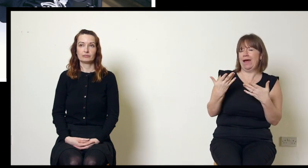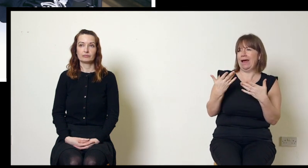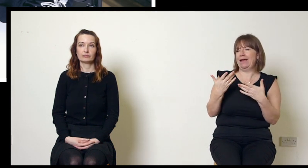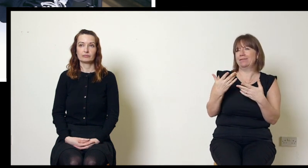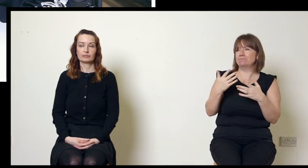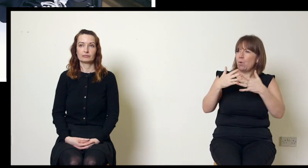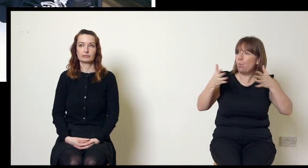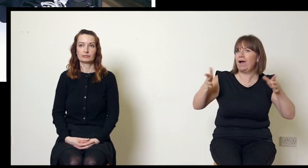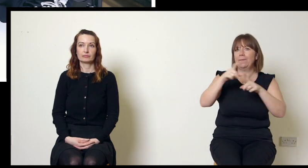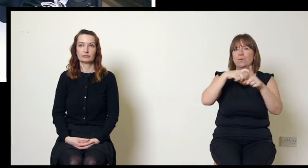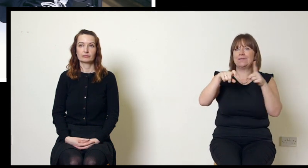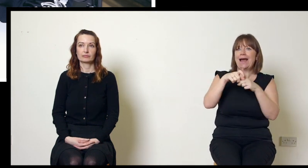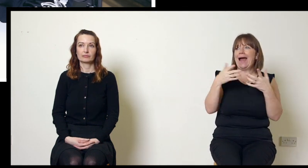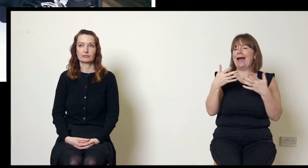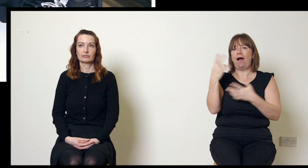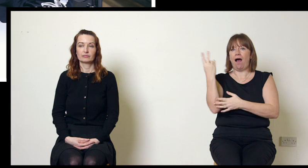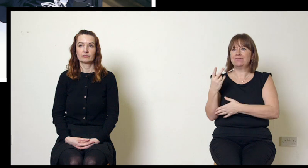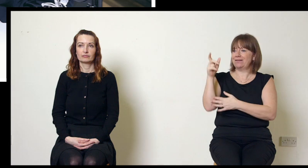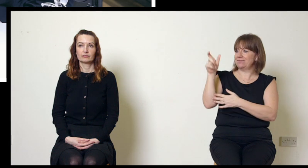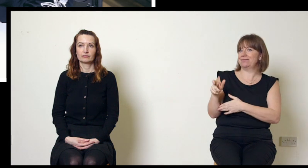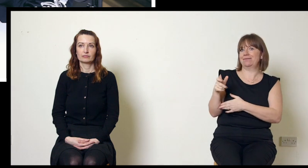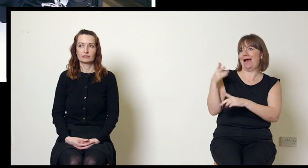and an artist who maybe identified deaf, disabled, neurodivergent.